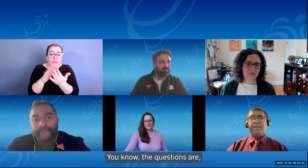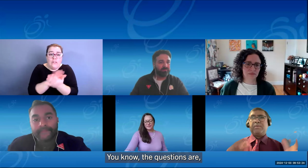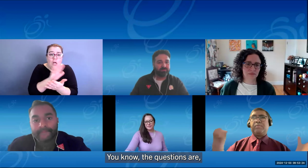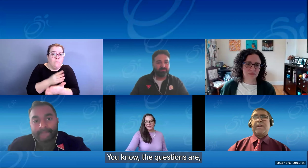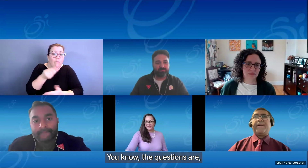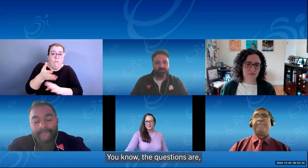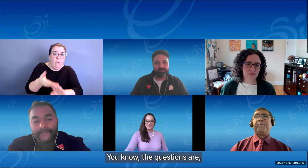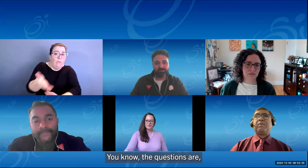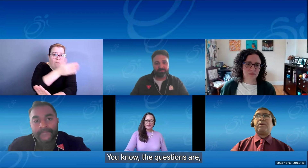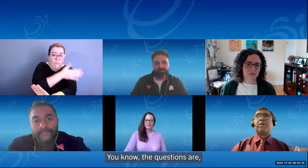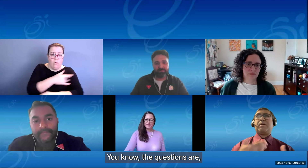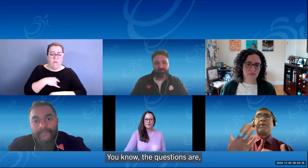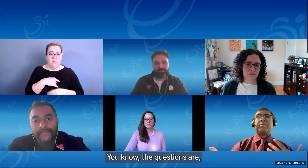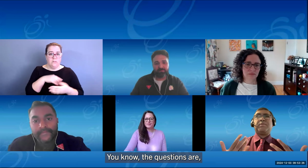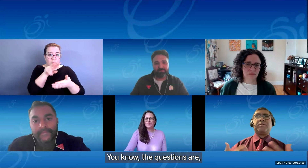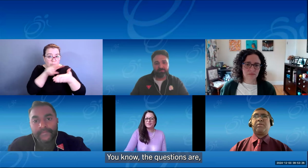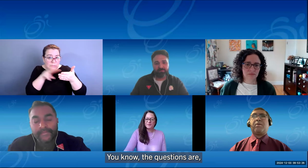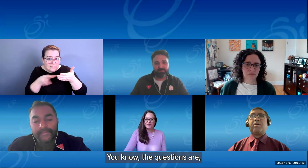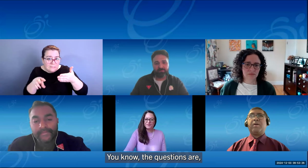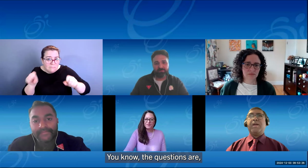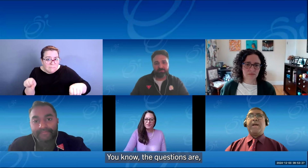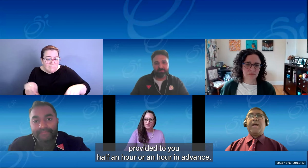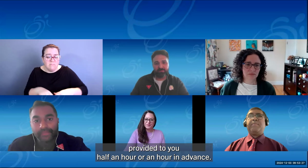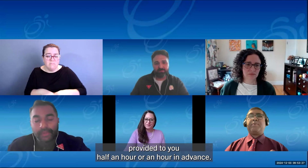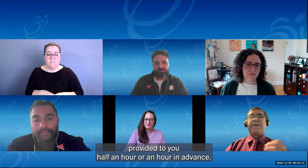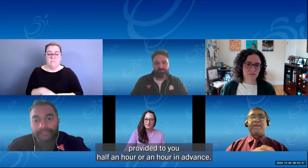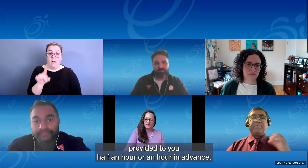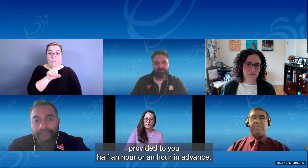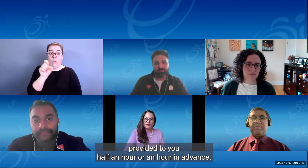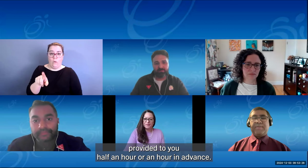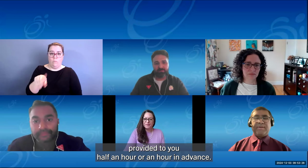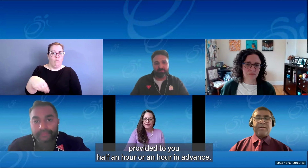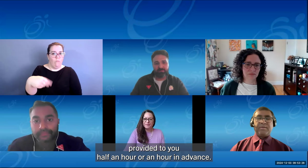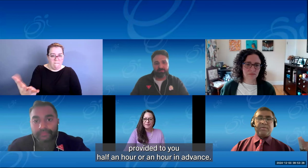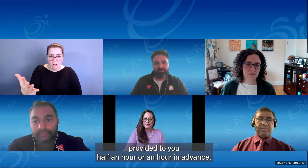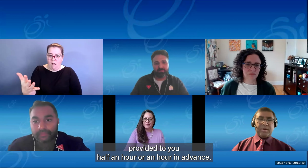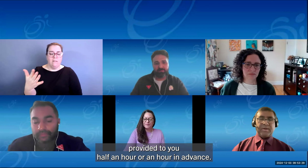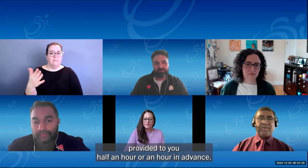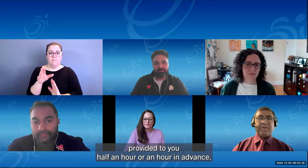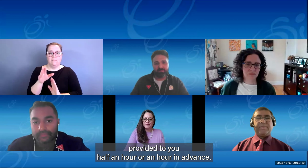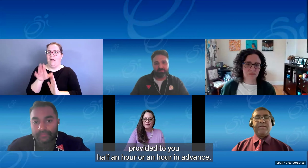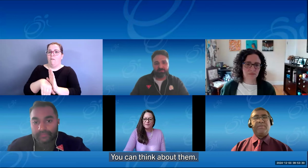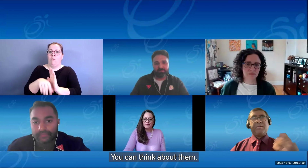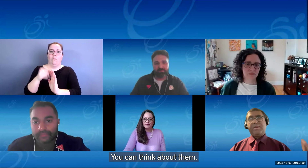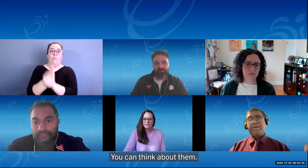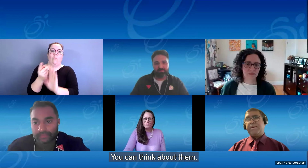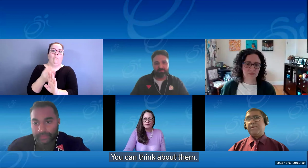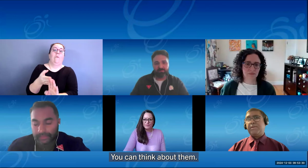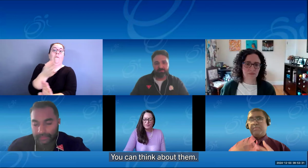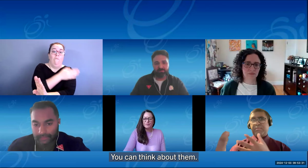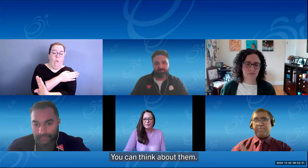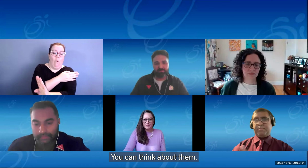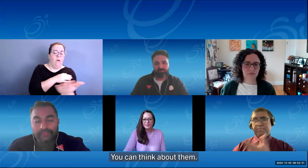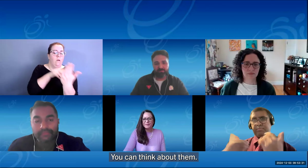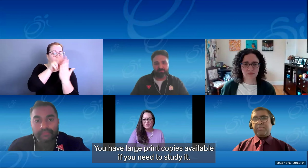You know, the questions are, provided to you half an hour or an hour in advance. You can think about them.